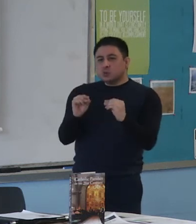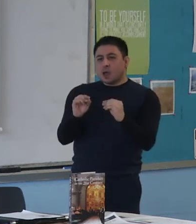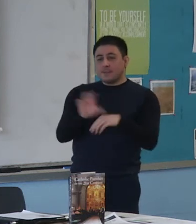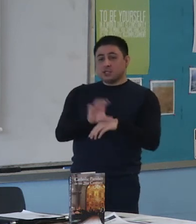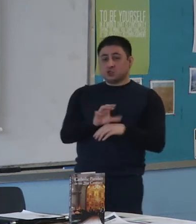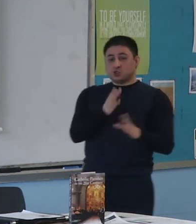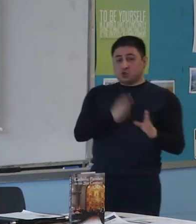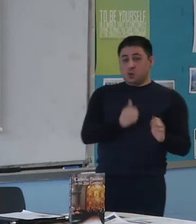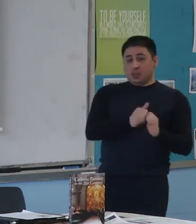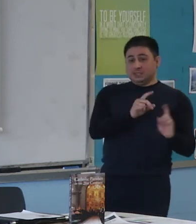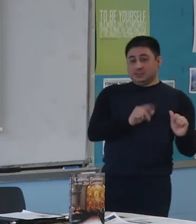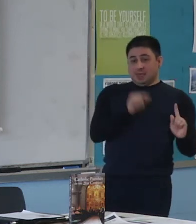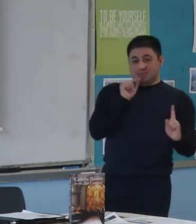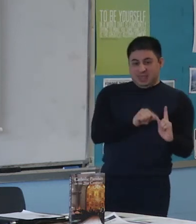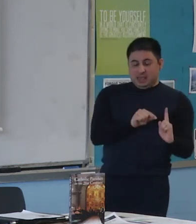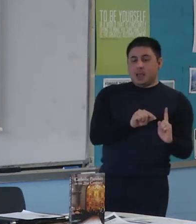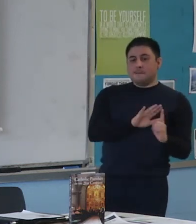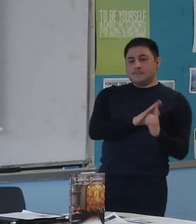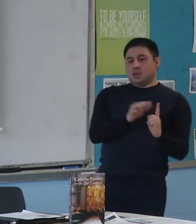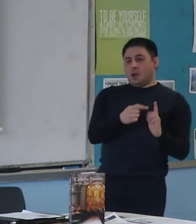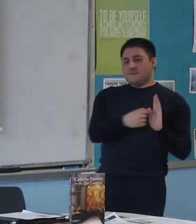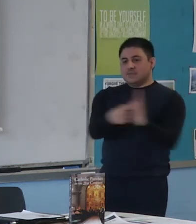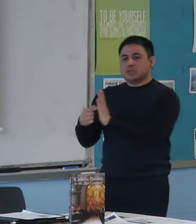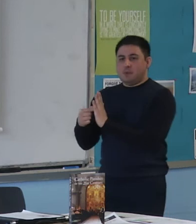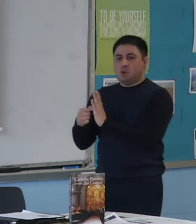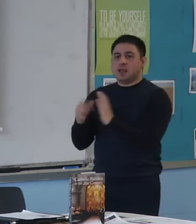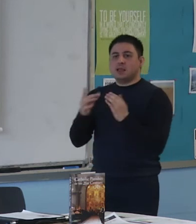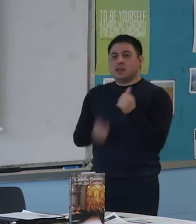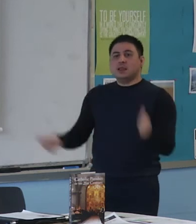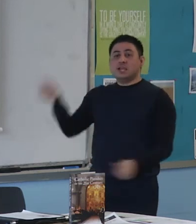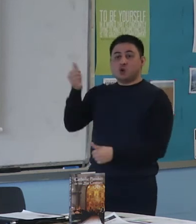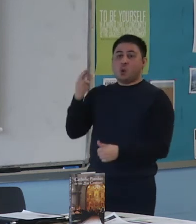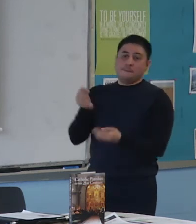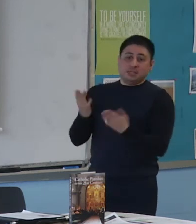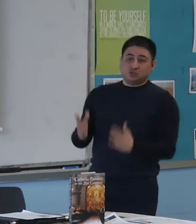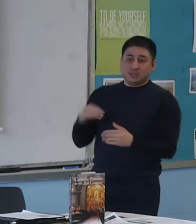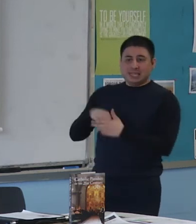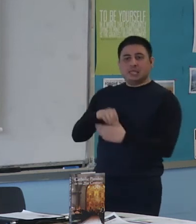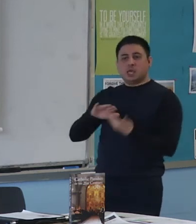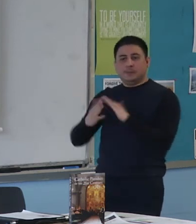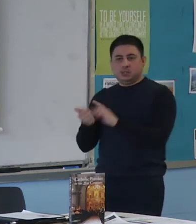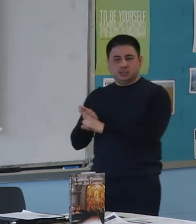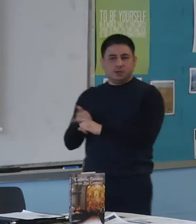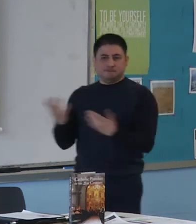disability become a visible leader or minister within the community itself, and